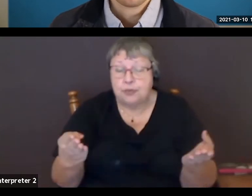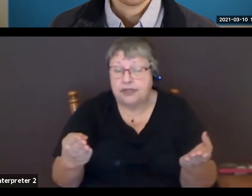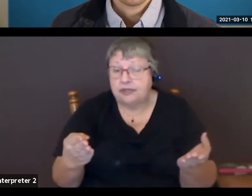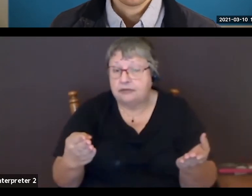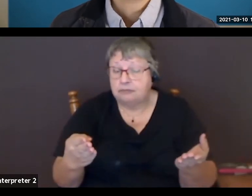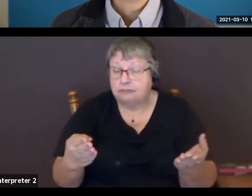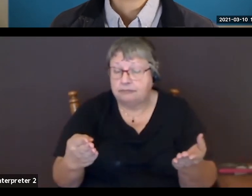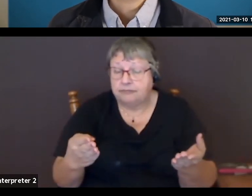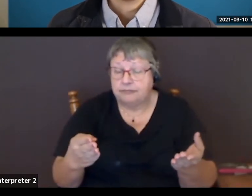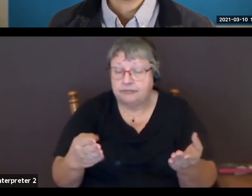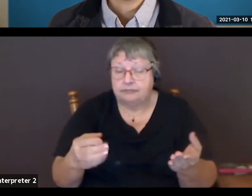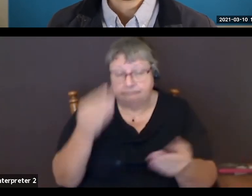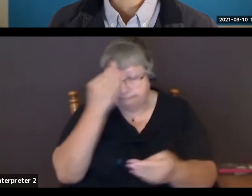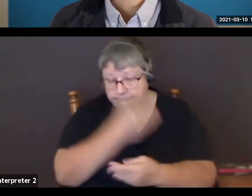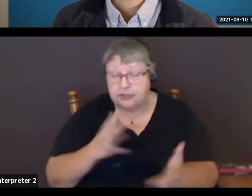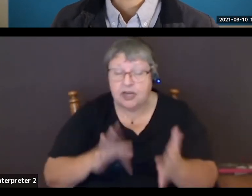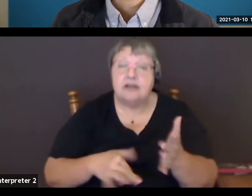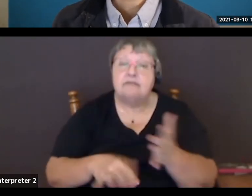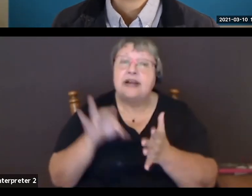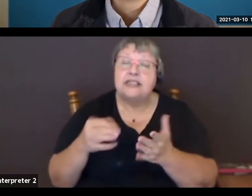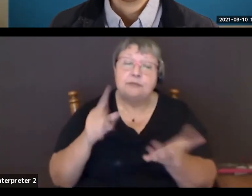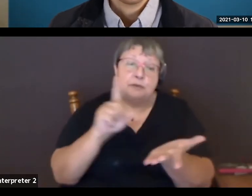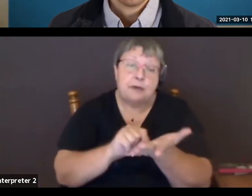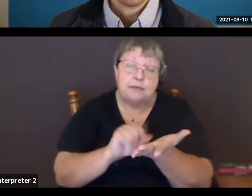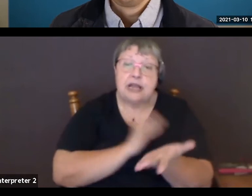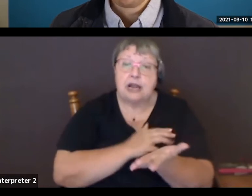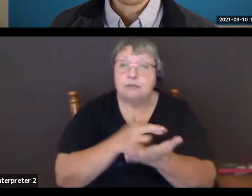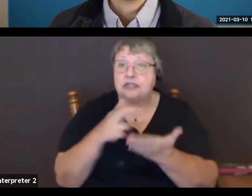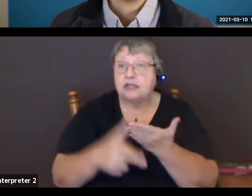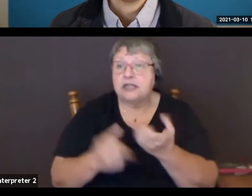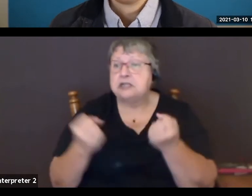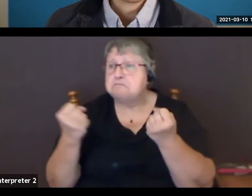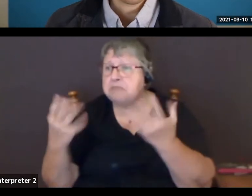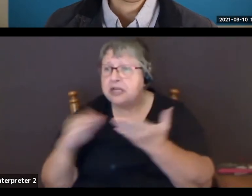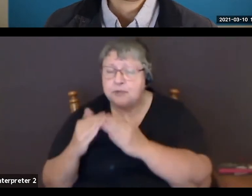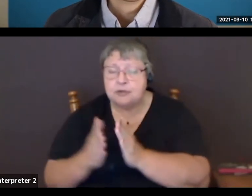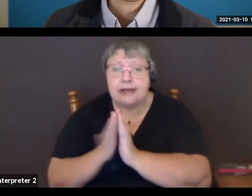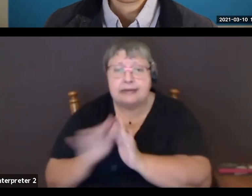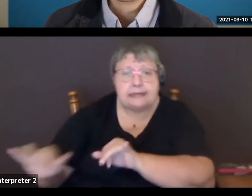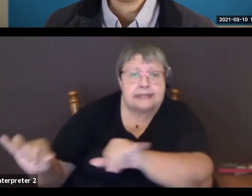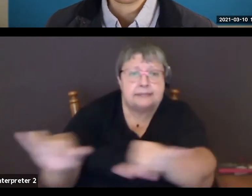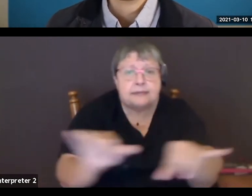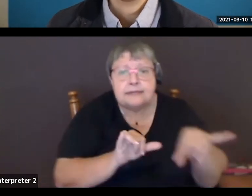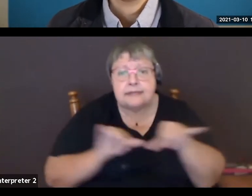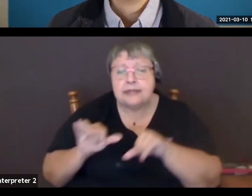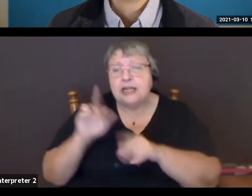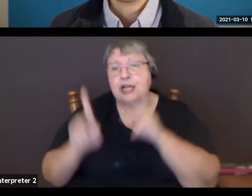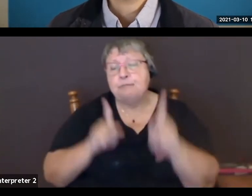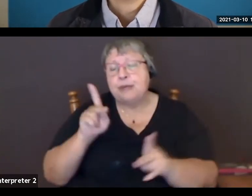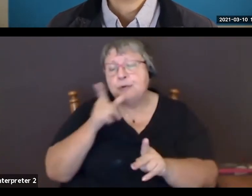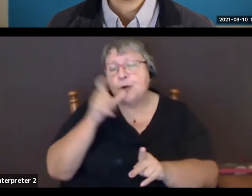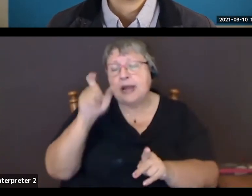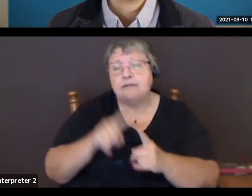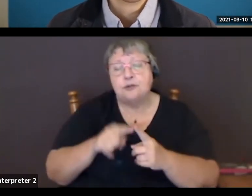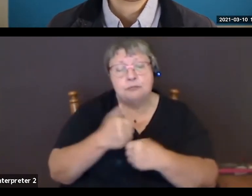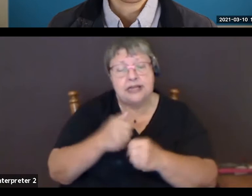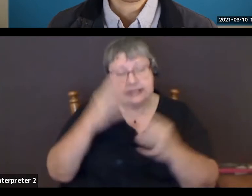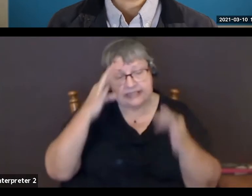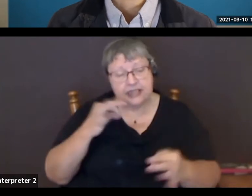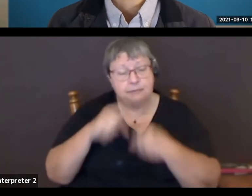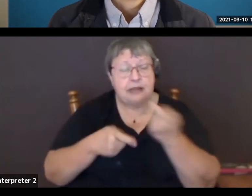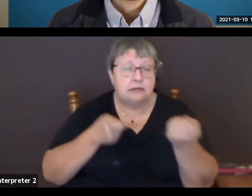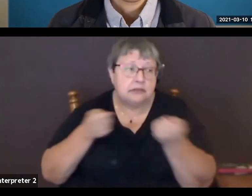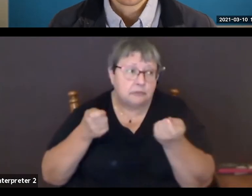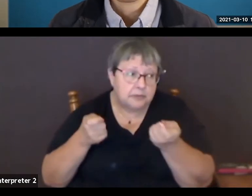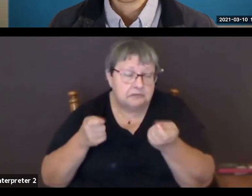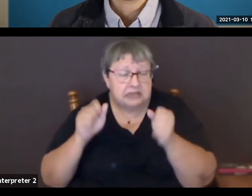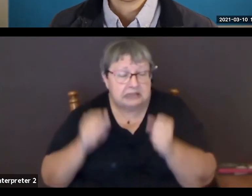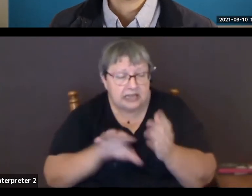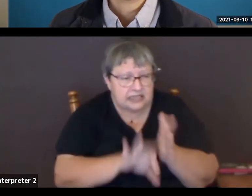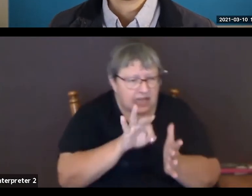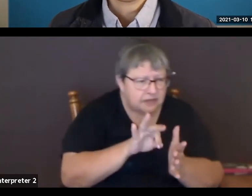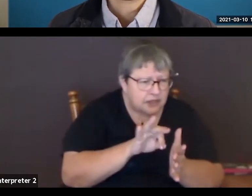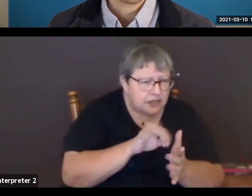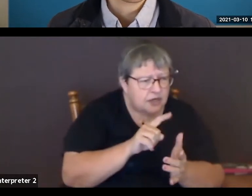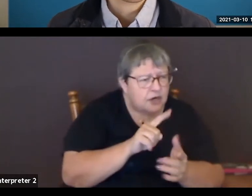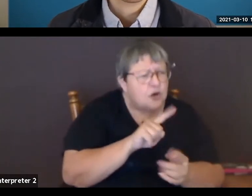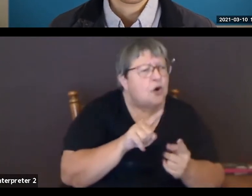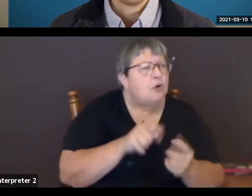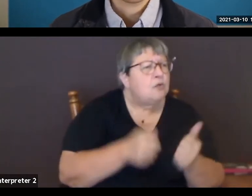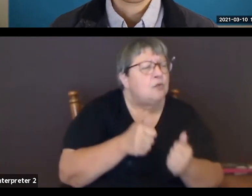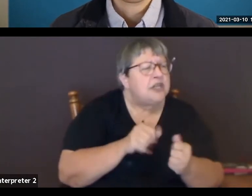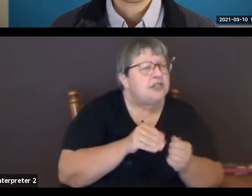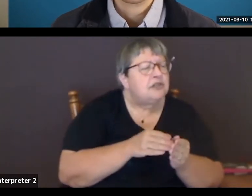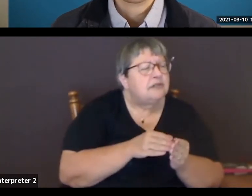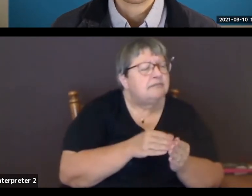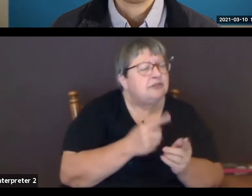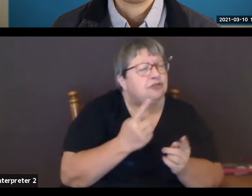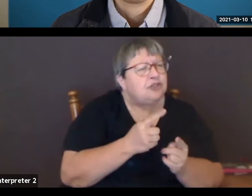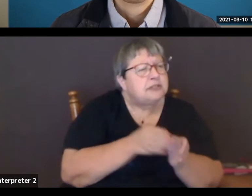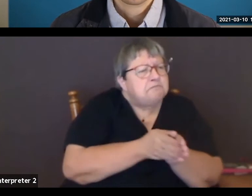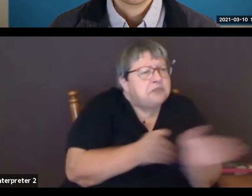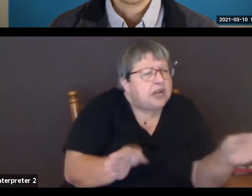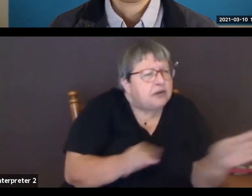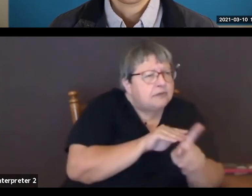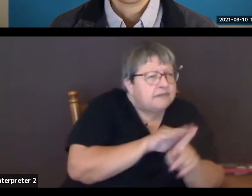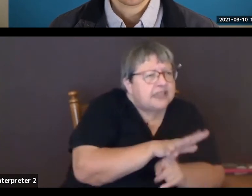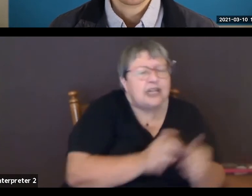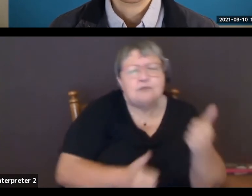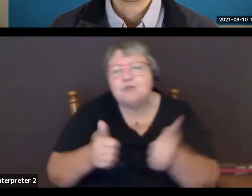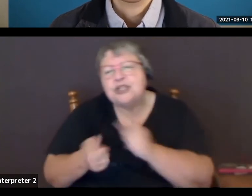It has multiple communities, asked similar questions. People who have governance decisions to make can discover where there are general effects and which interventions, just work under some circumstances, and its first three years.